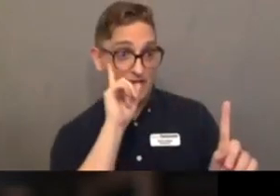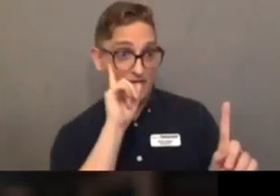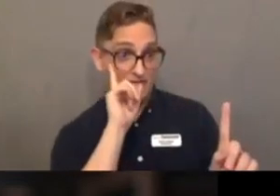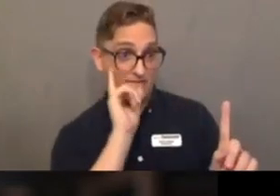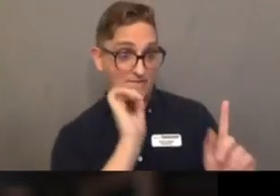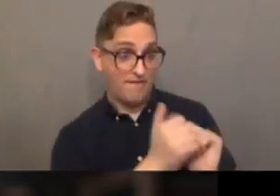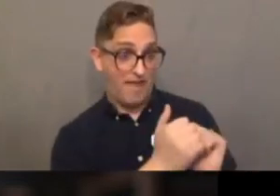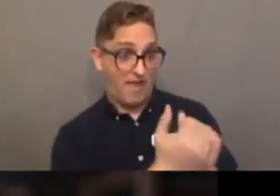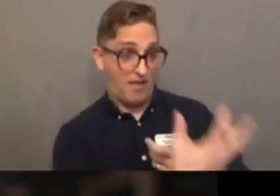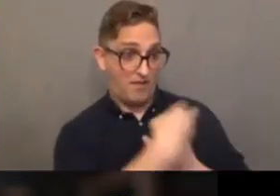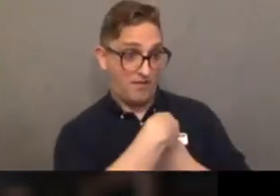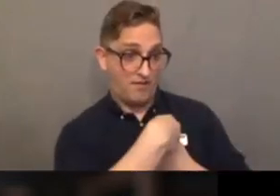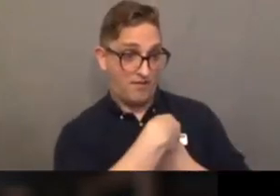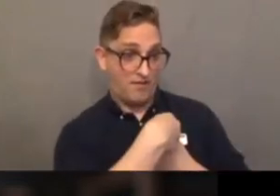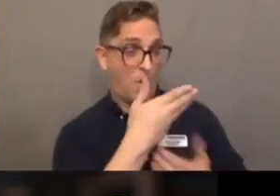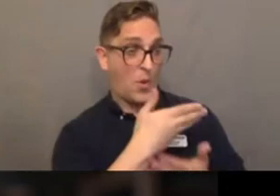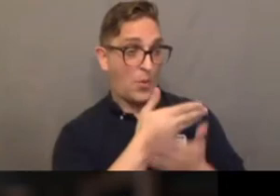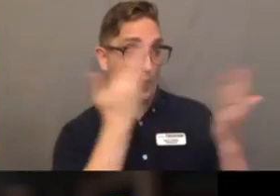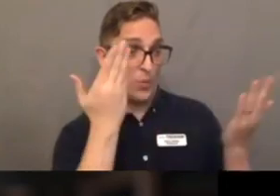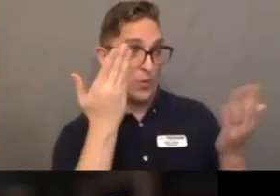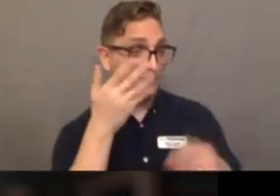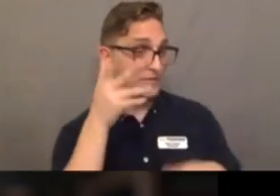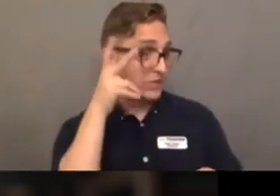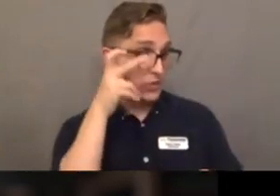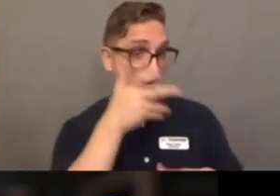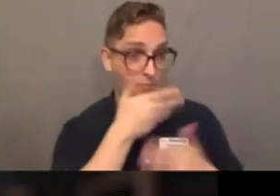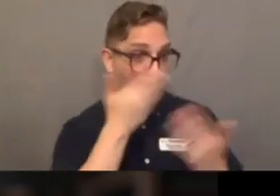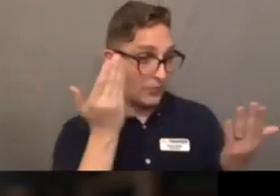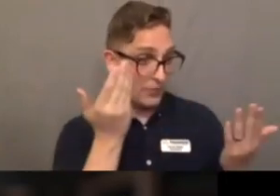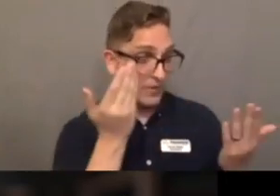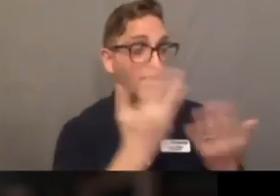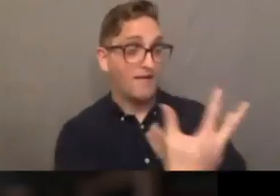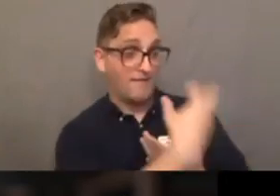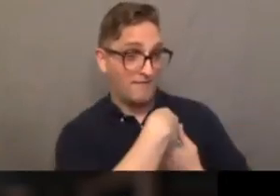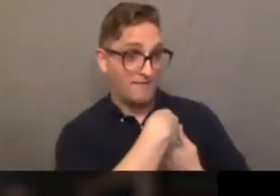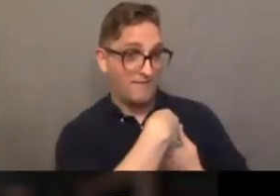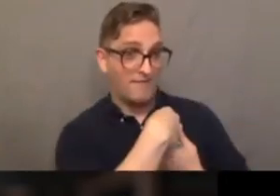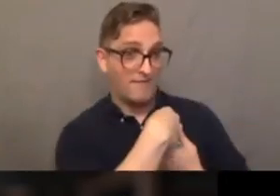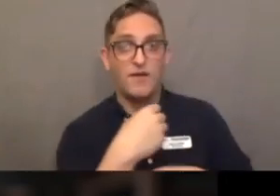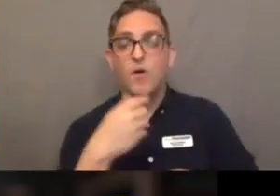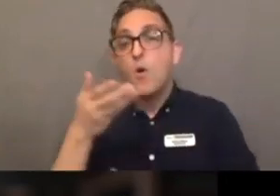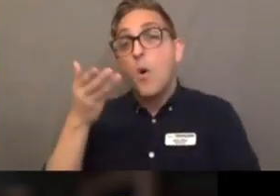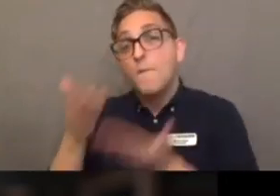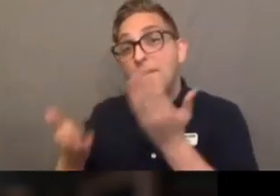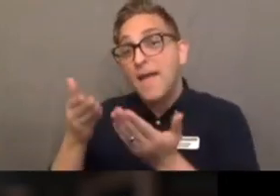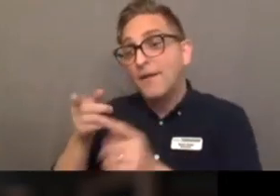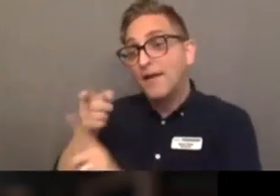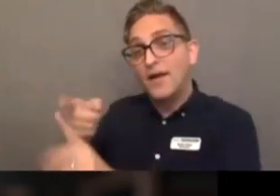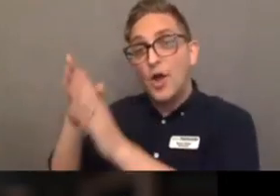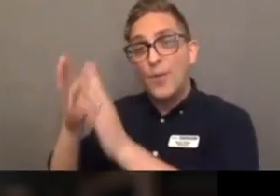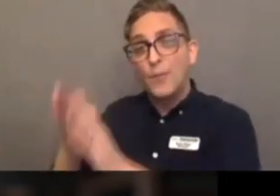and has no hearing. How do we design for someone who is Uber sensitive to hearing and anything